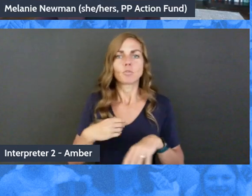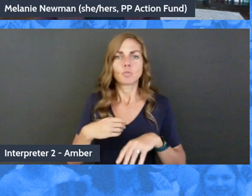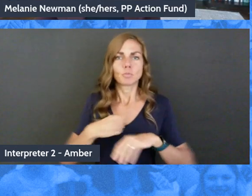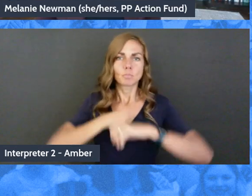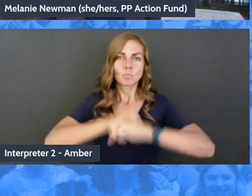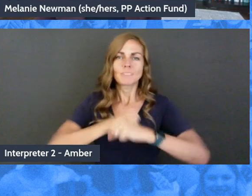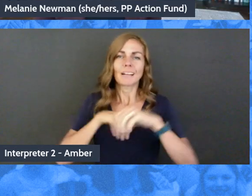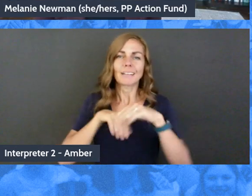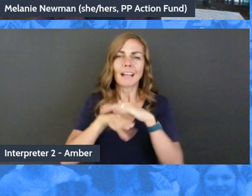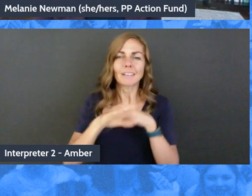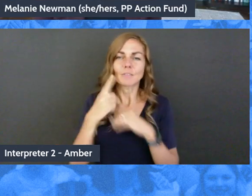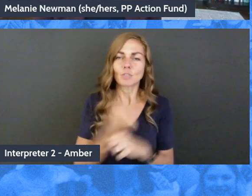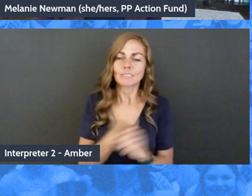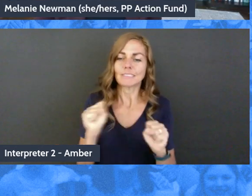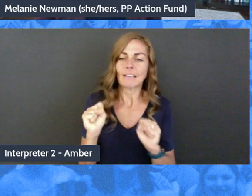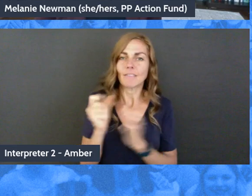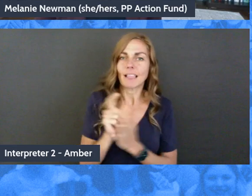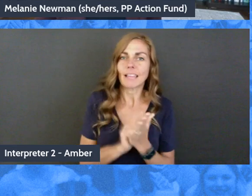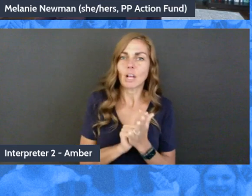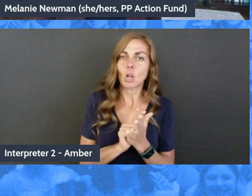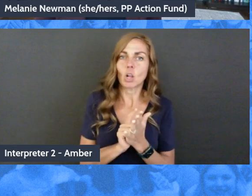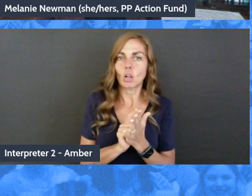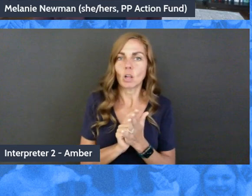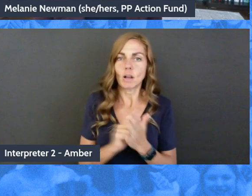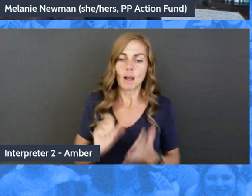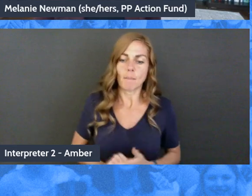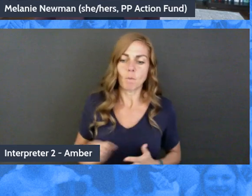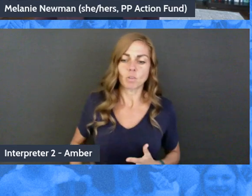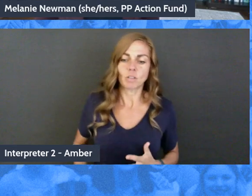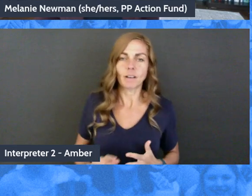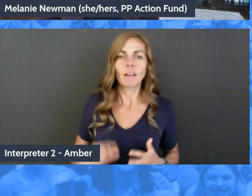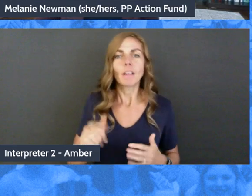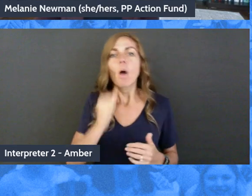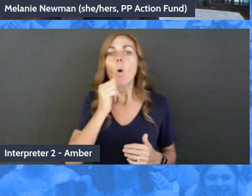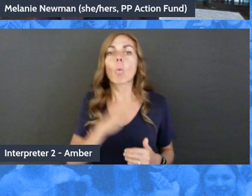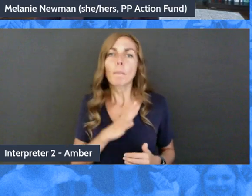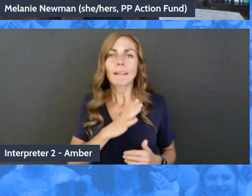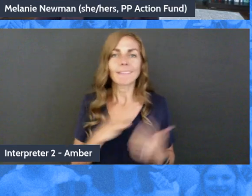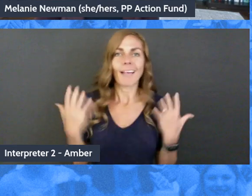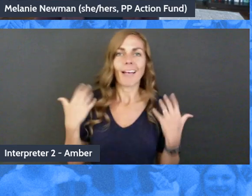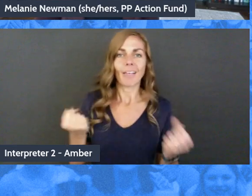in passing the Women's Health Protection Act, also known as WHPA. And this establishes,